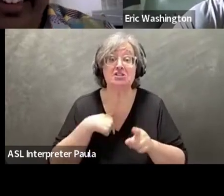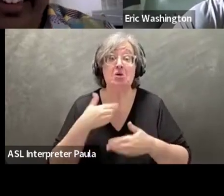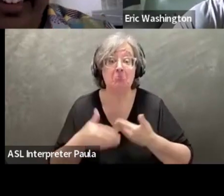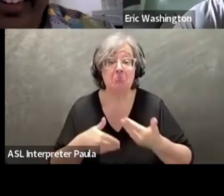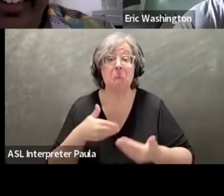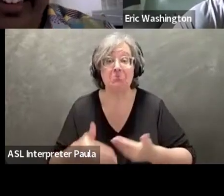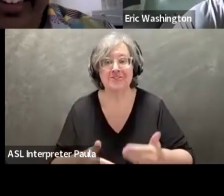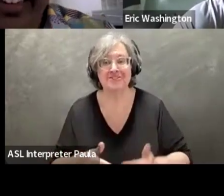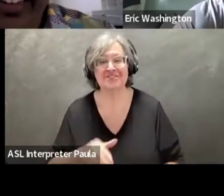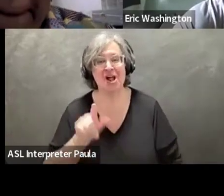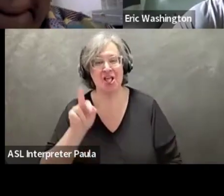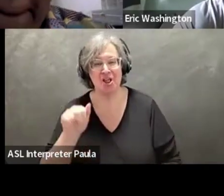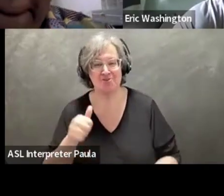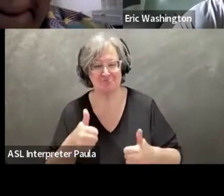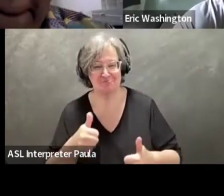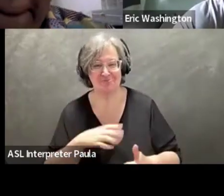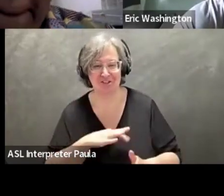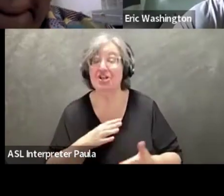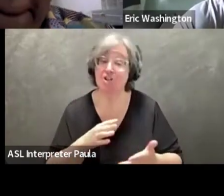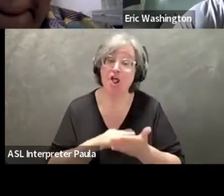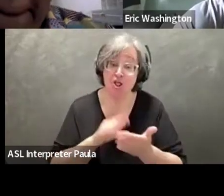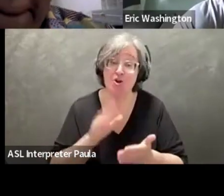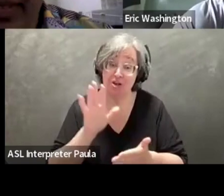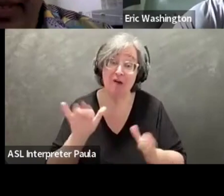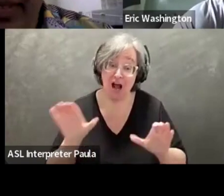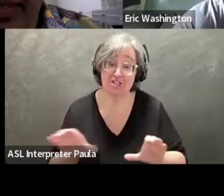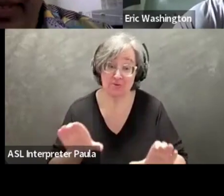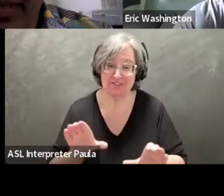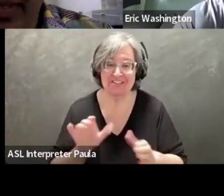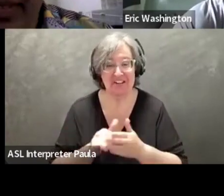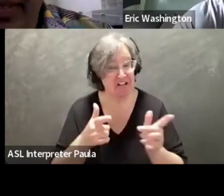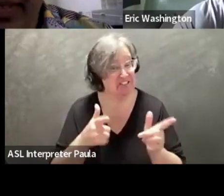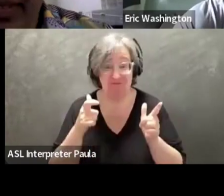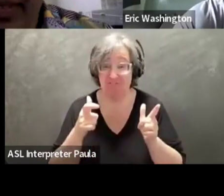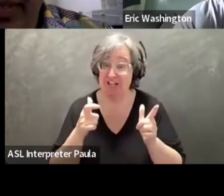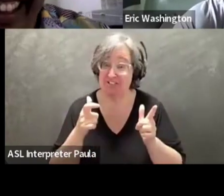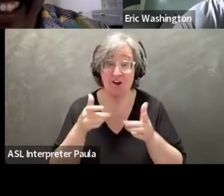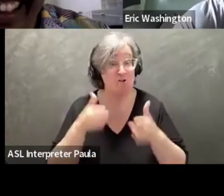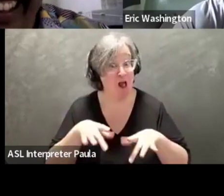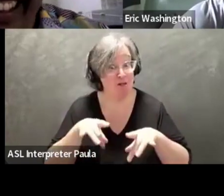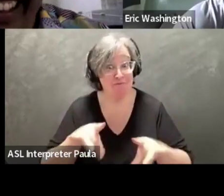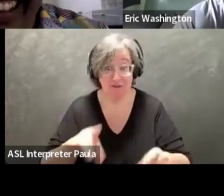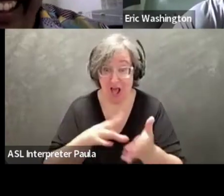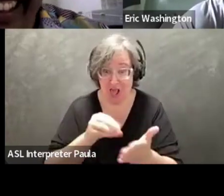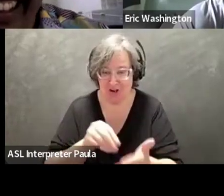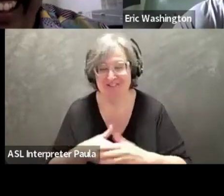Laura Bernas: That's awesome. Thank you. Yeah, learning by doing can be a fast way to get into it. But also, you know, I